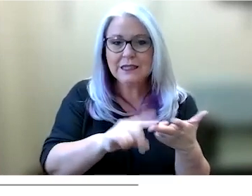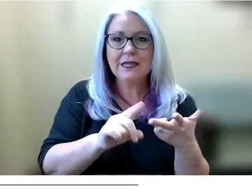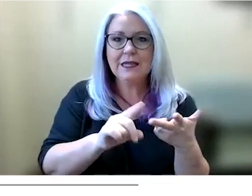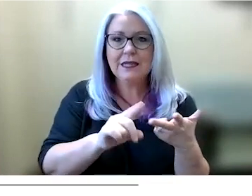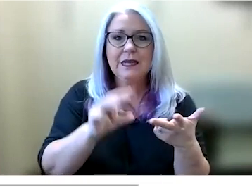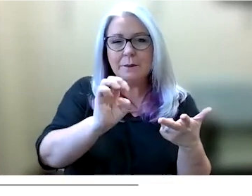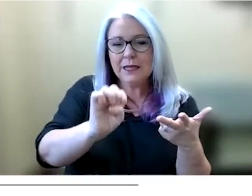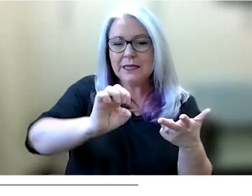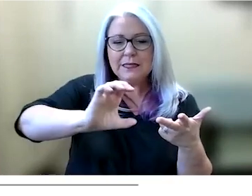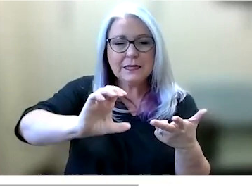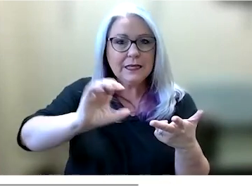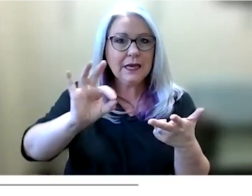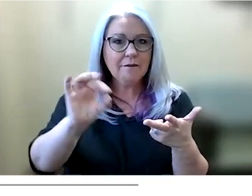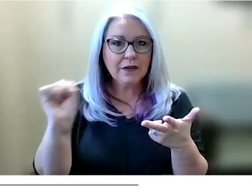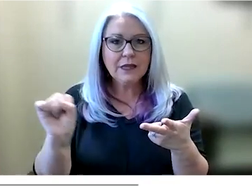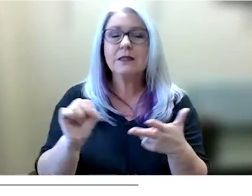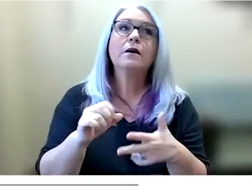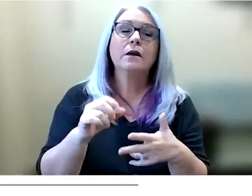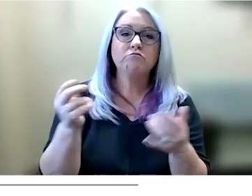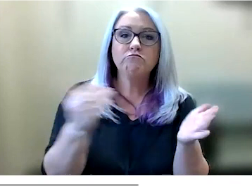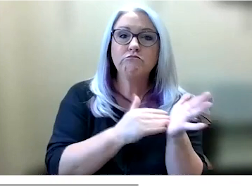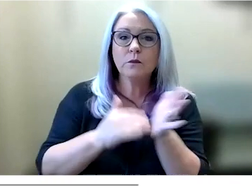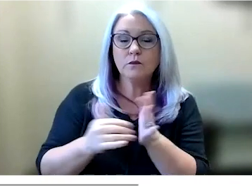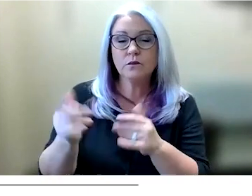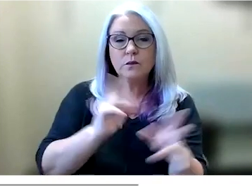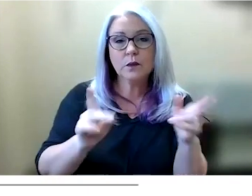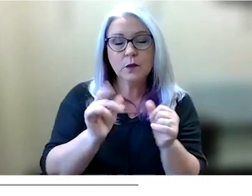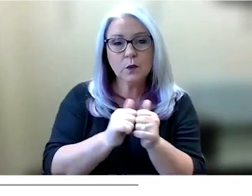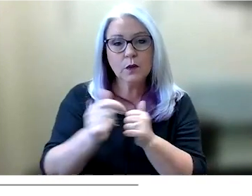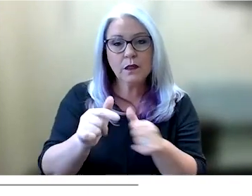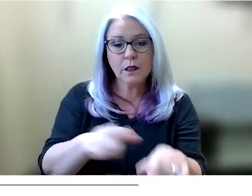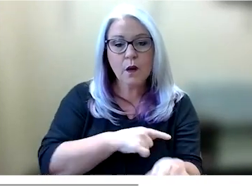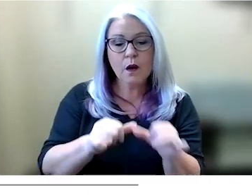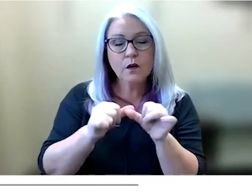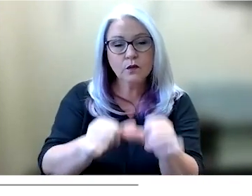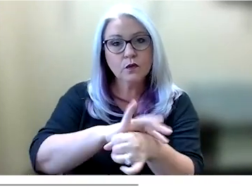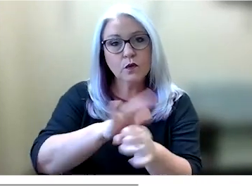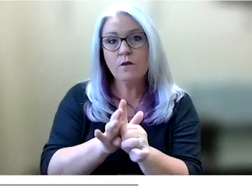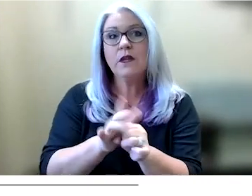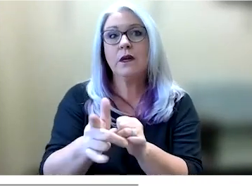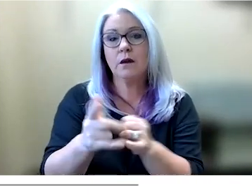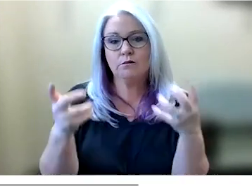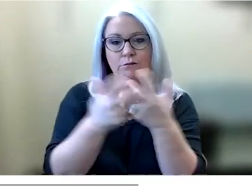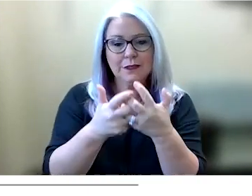and people are meeting the criteria for this condition and